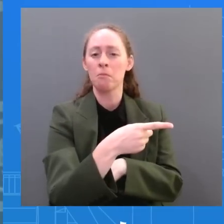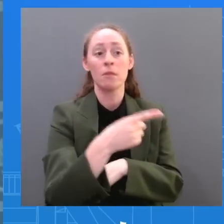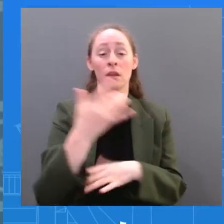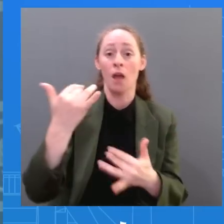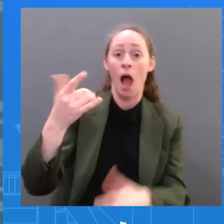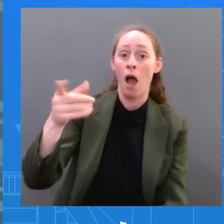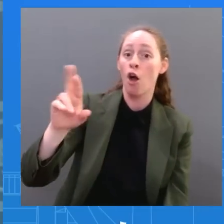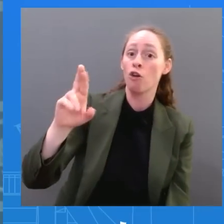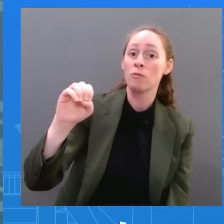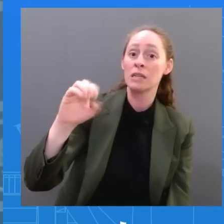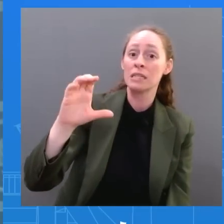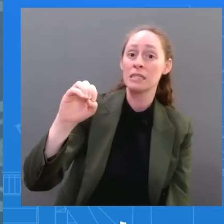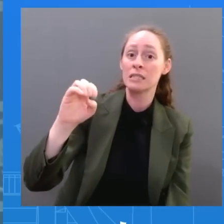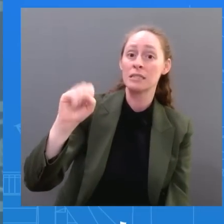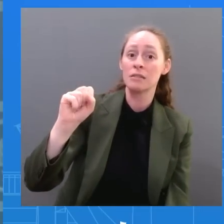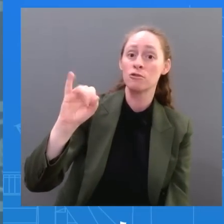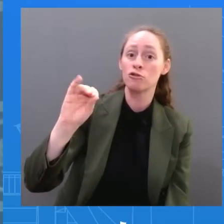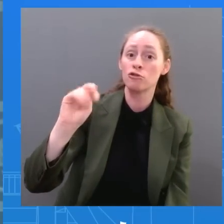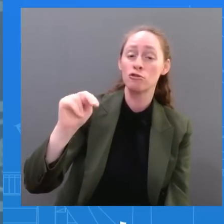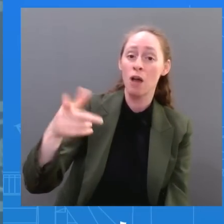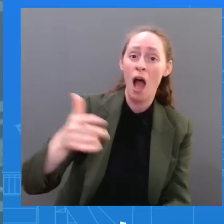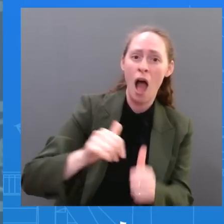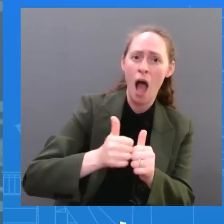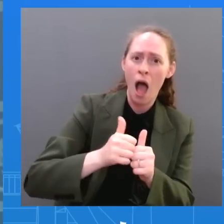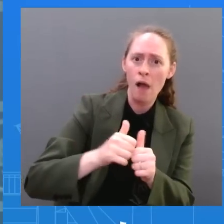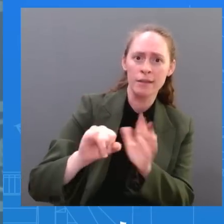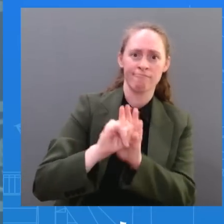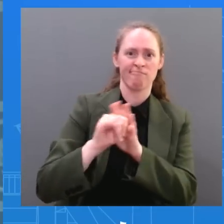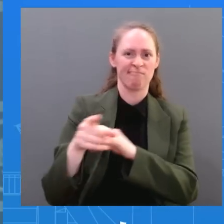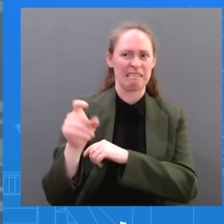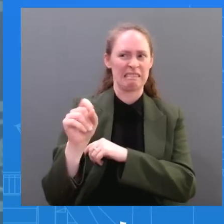we have put the most weight on are real personal income